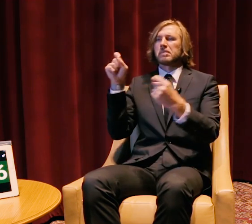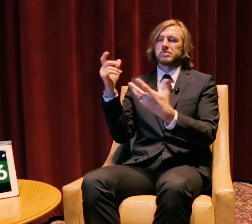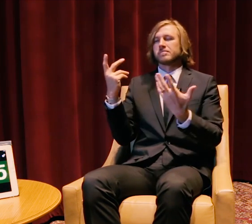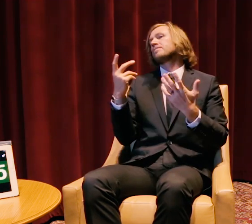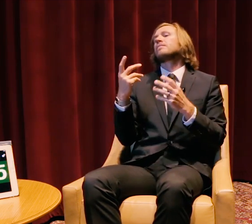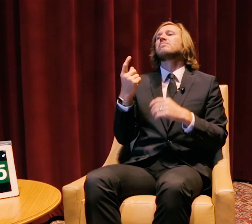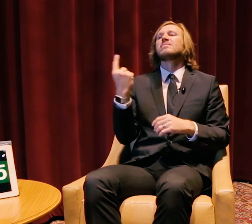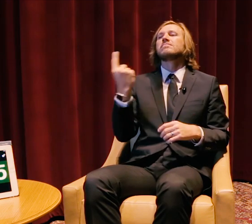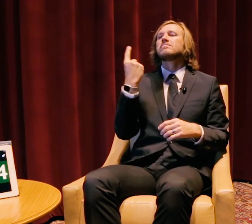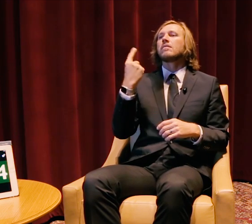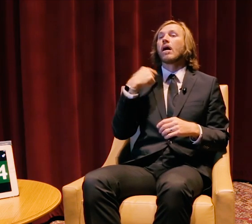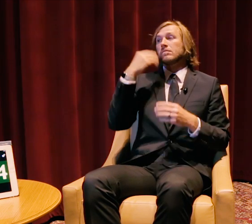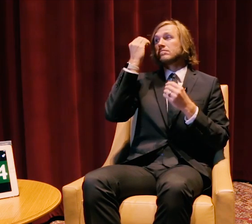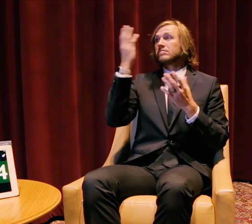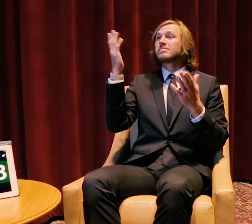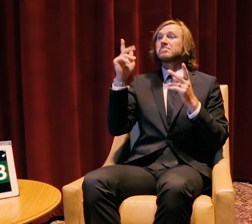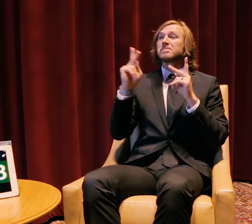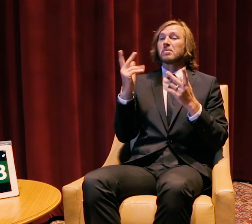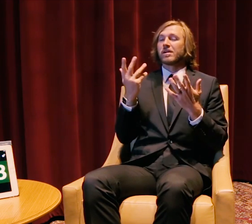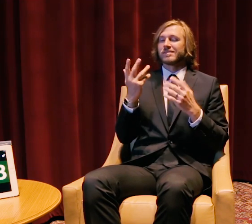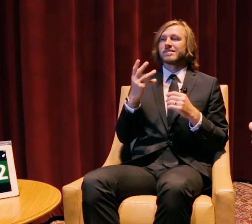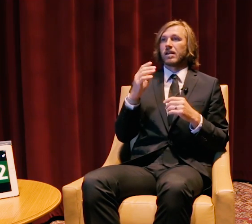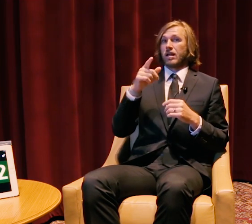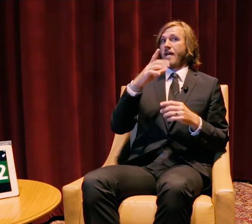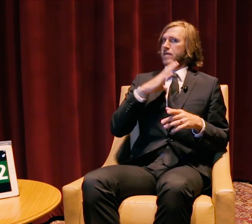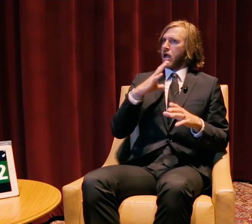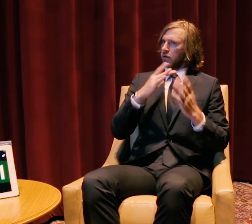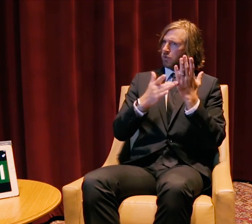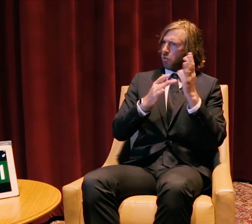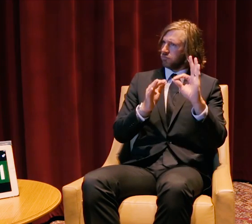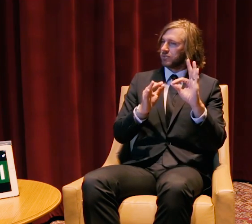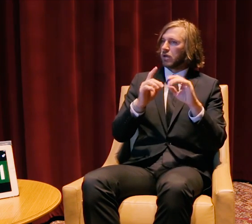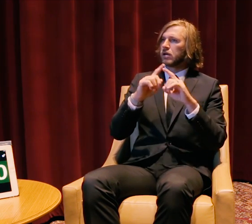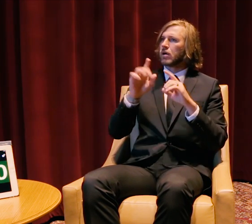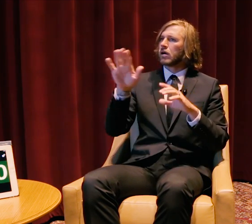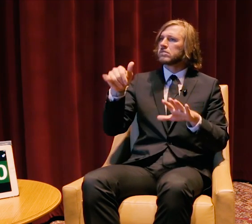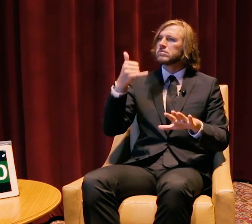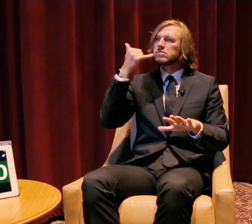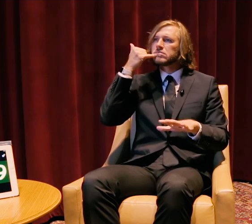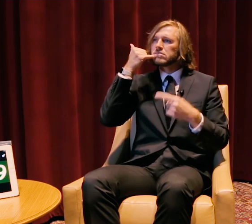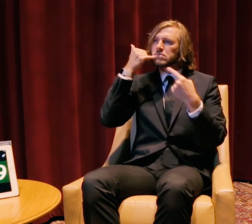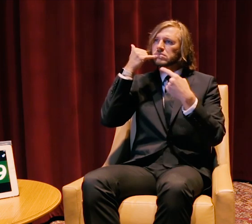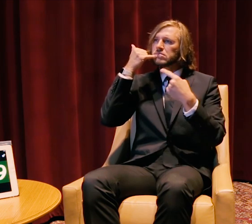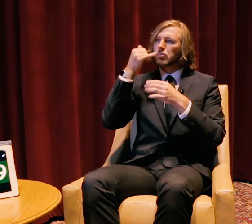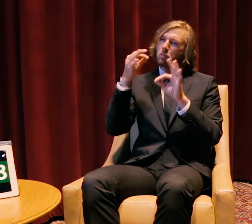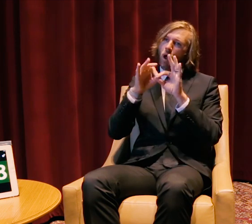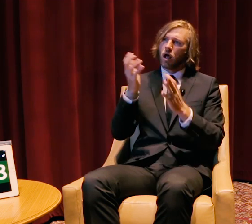Something that I always say to people is that's fine, but pick up the phone, have a conversation,